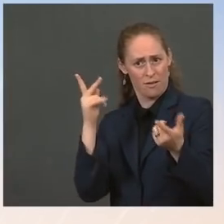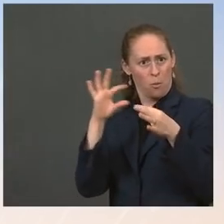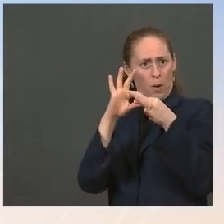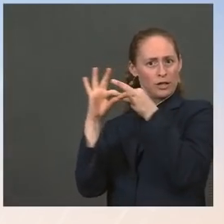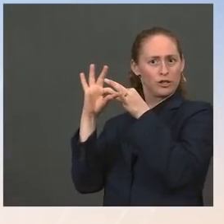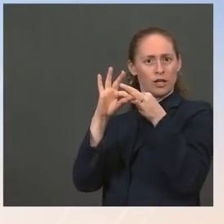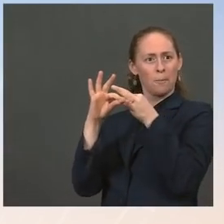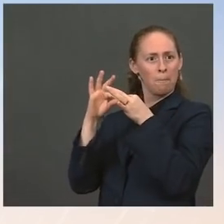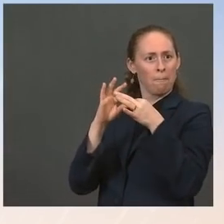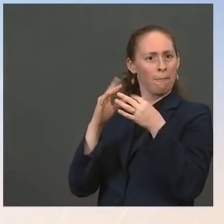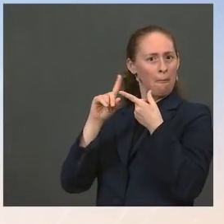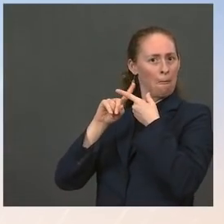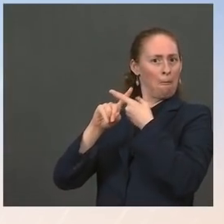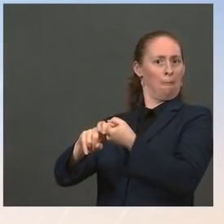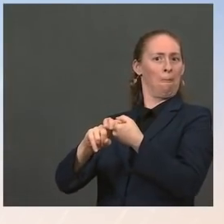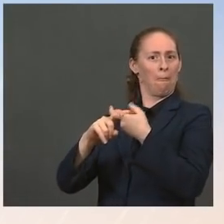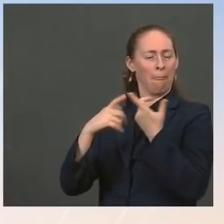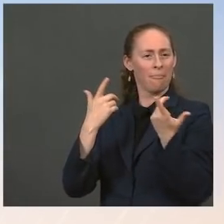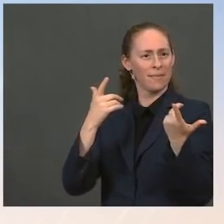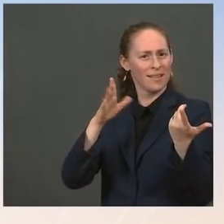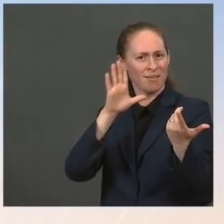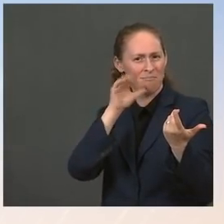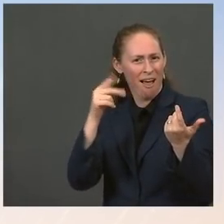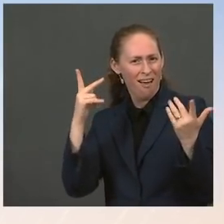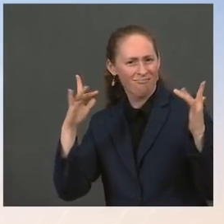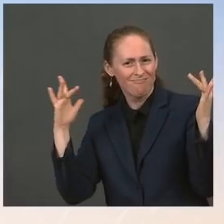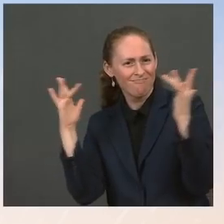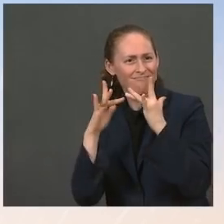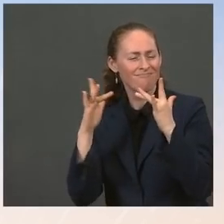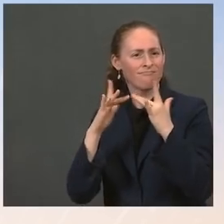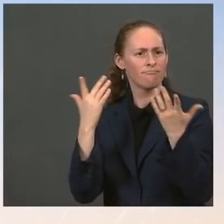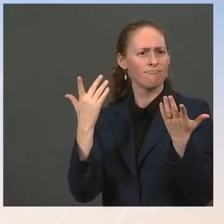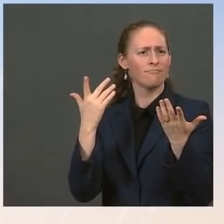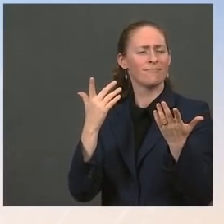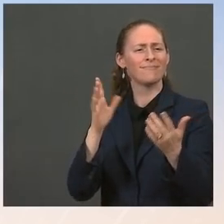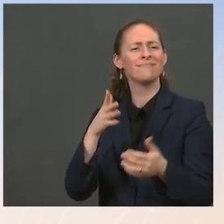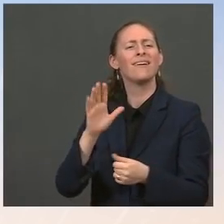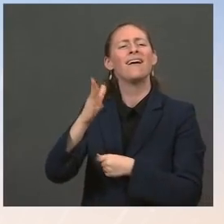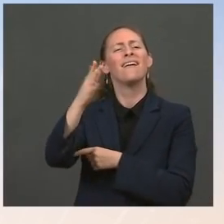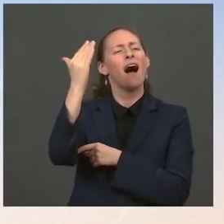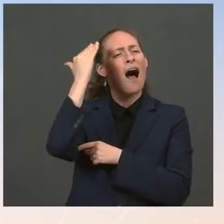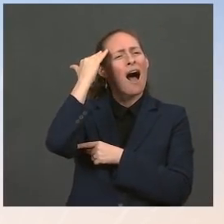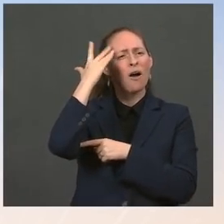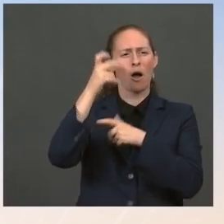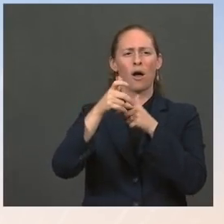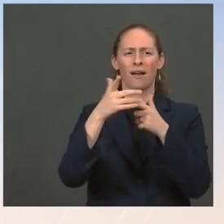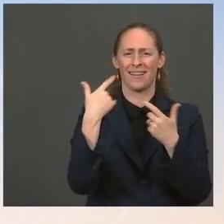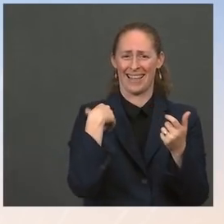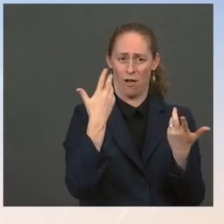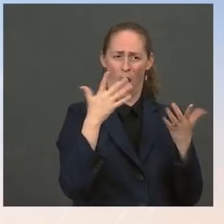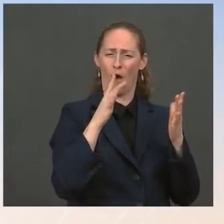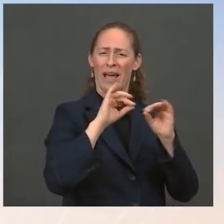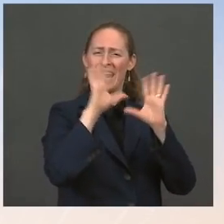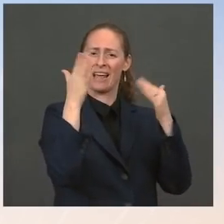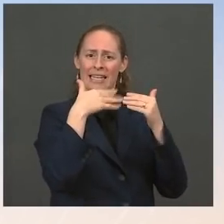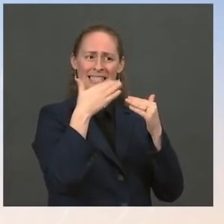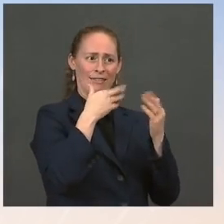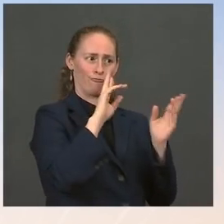So, wouldn't there be some value in having that conversation with one another? Ms. Psaki: We know what the -- we know what the risk-free option is here. We know what the clear path forward is here.